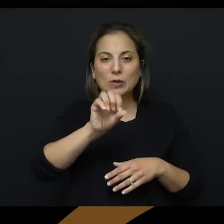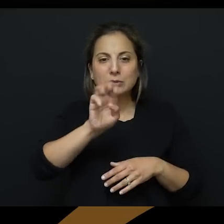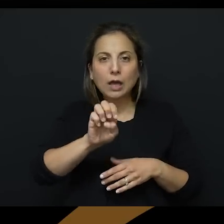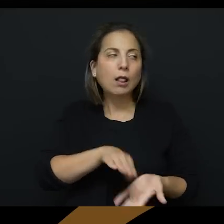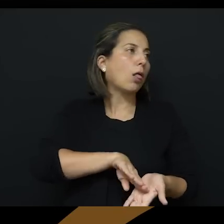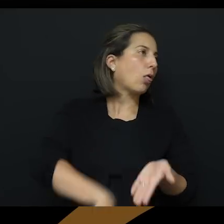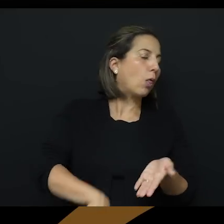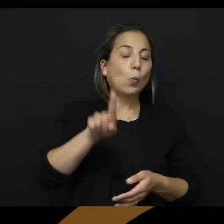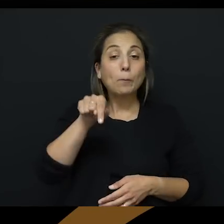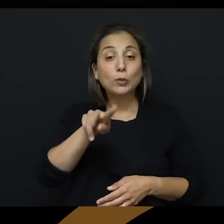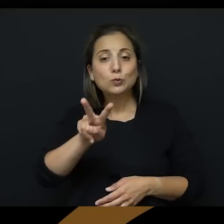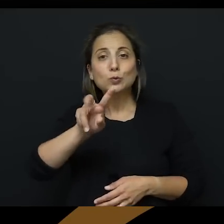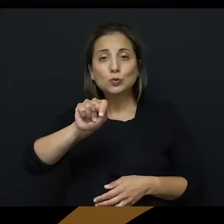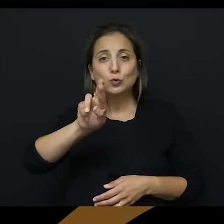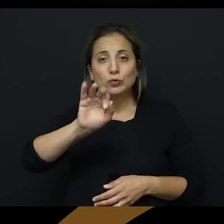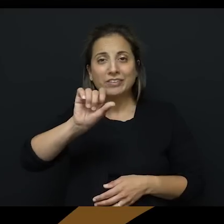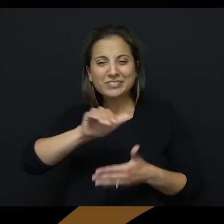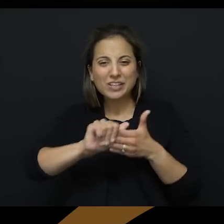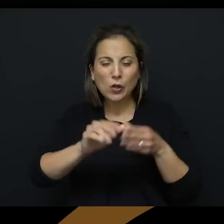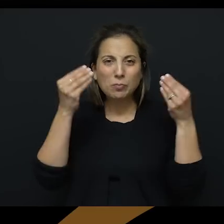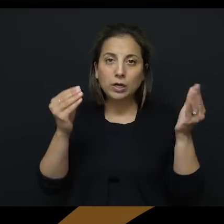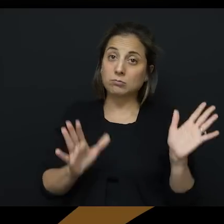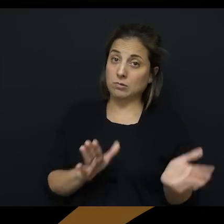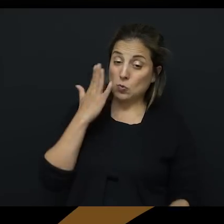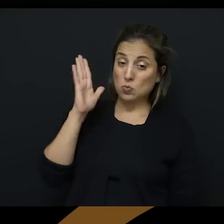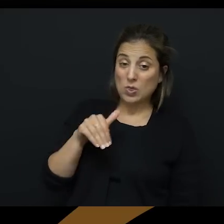are turning down a share of a 1.2. trillion dollar market.